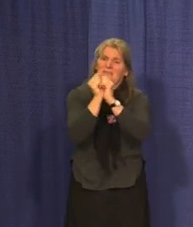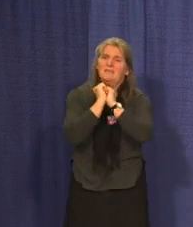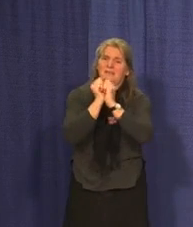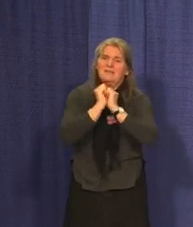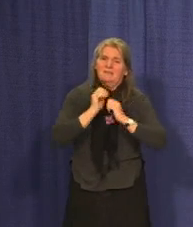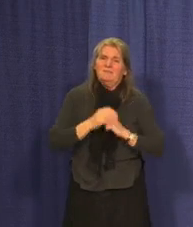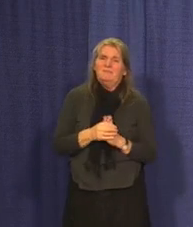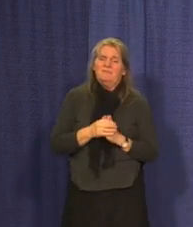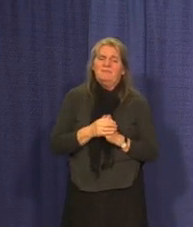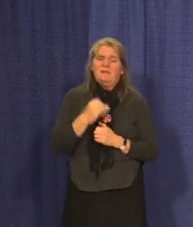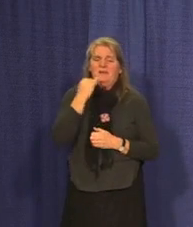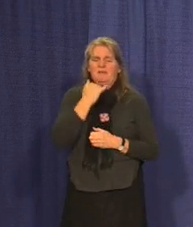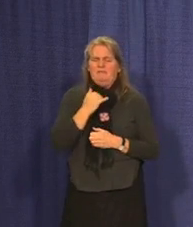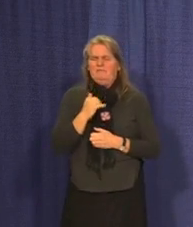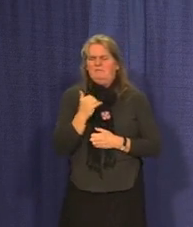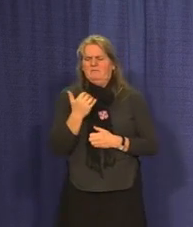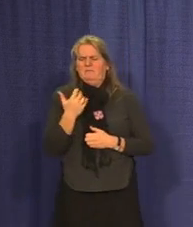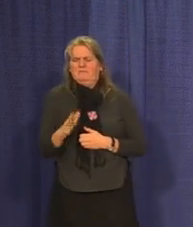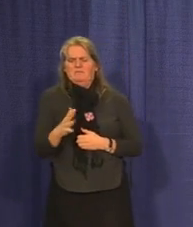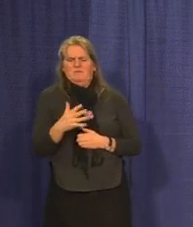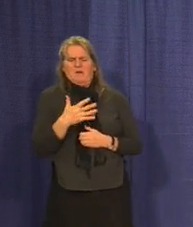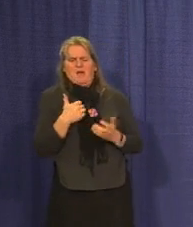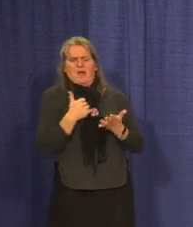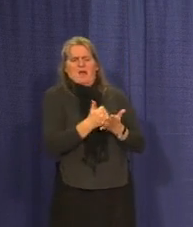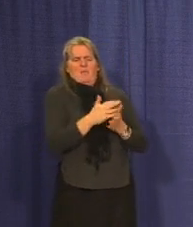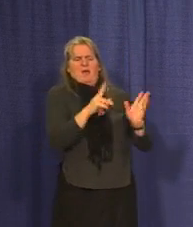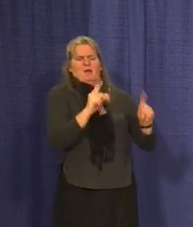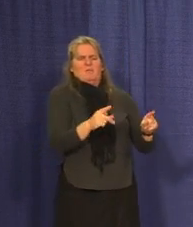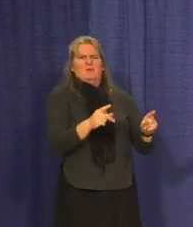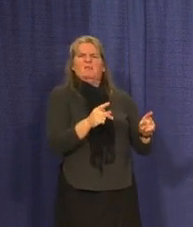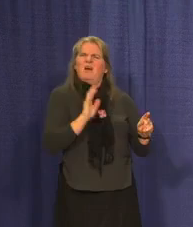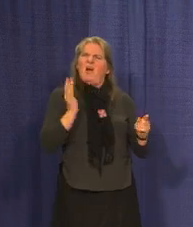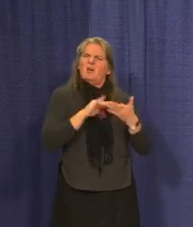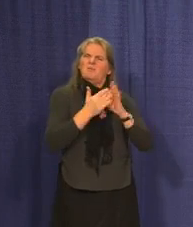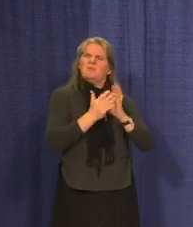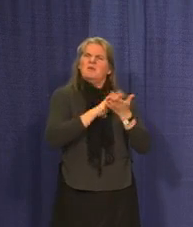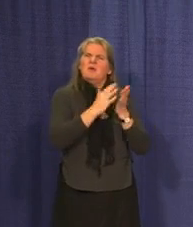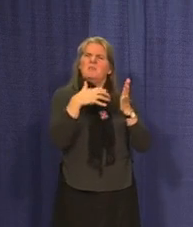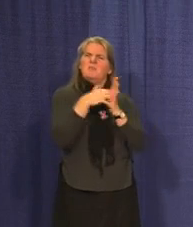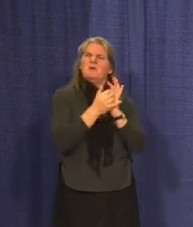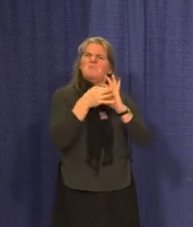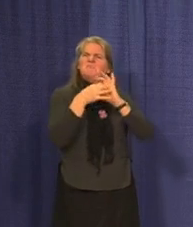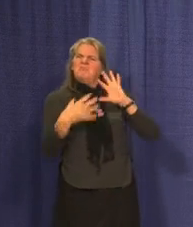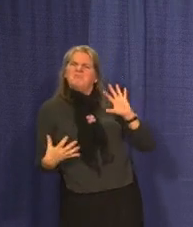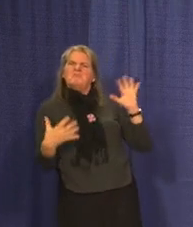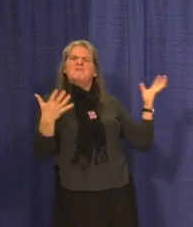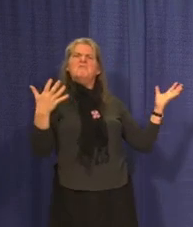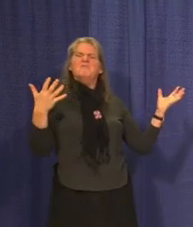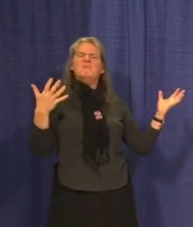We are in this together. As soon as we begin refusing to help one another, we weaken as a community.